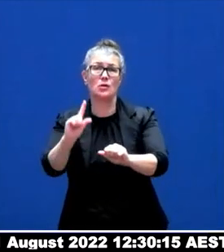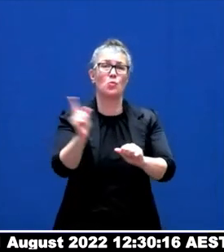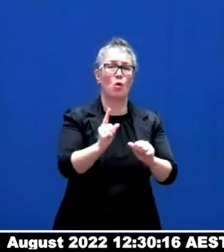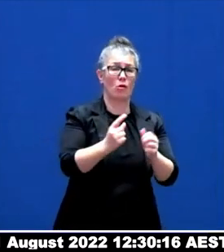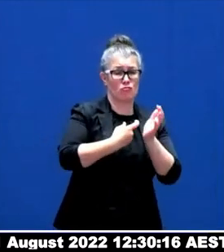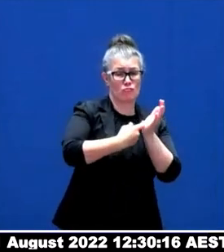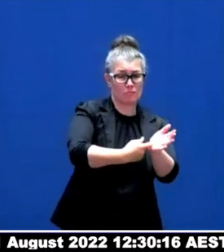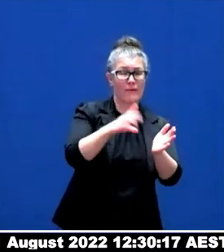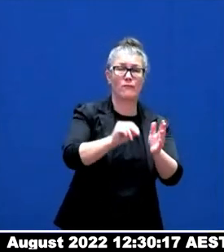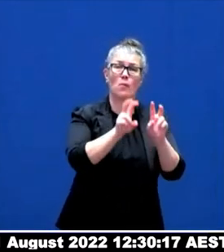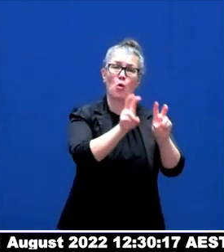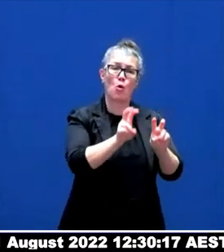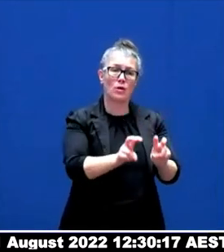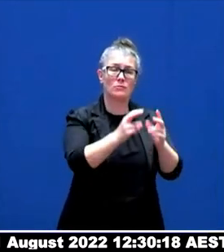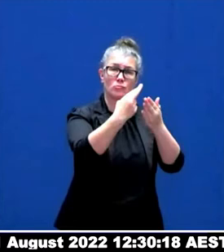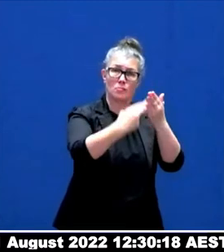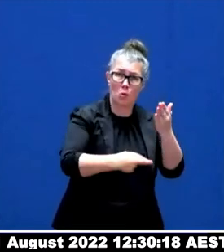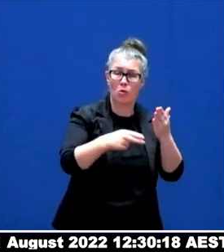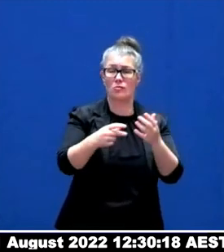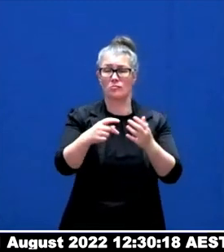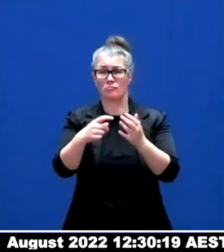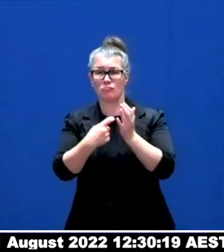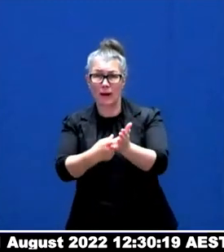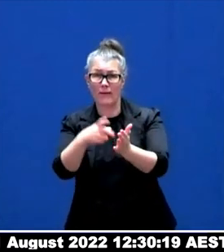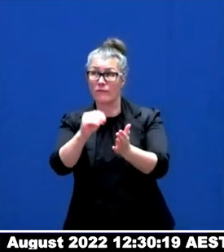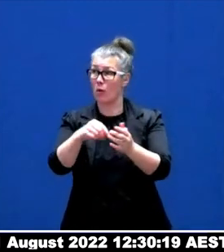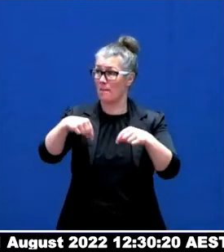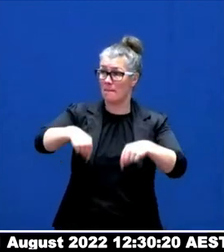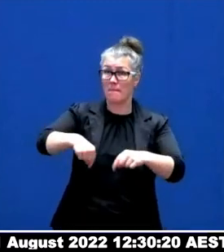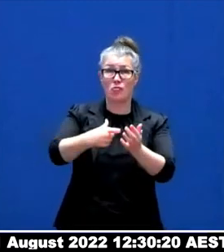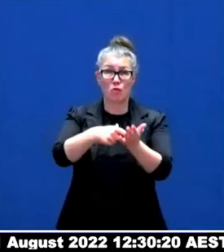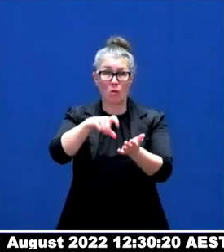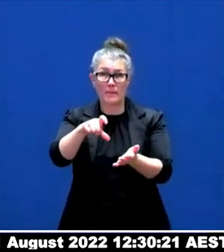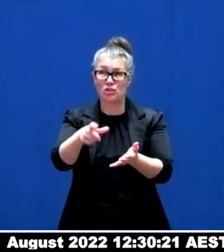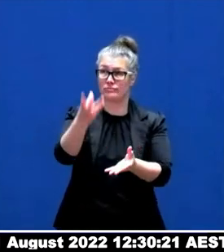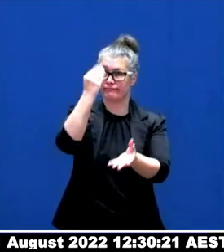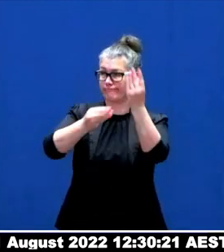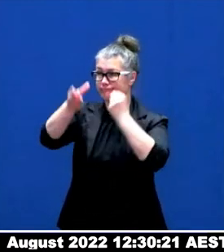report, recommendations from the Commission. So, we'll absolutely be taking all of those things into consideration.